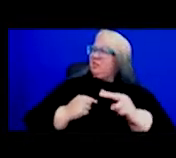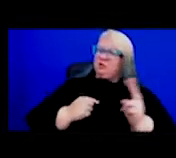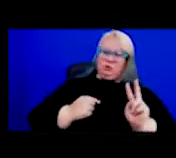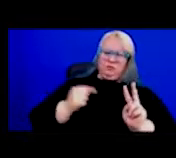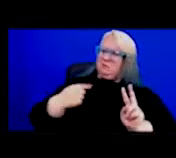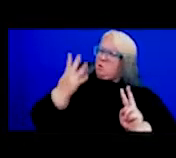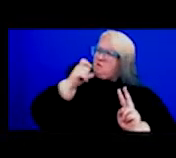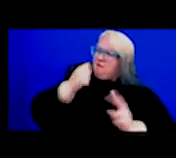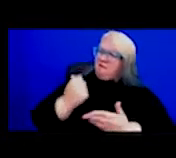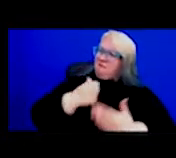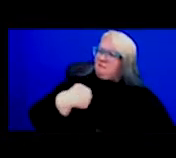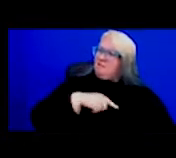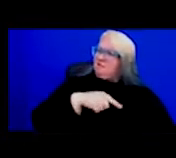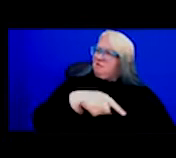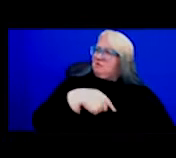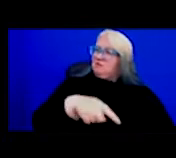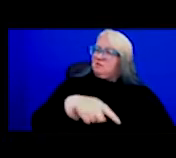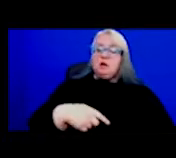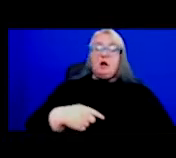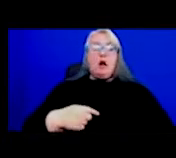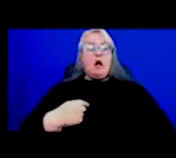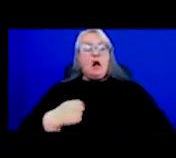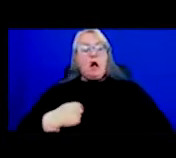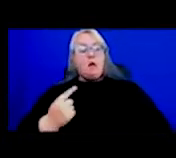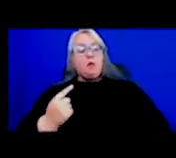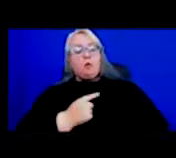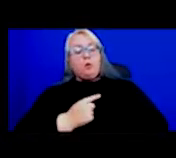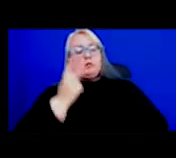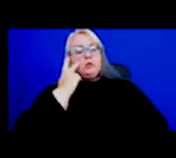and she says, "I'm going to find out who's putting these babies in the water and I'm